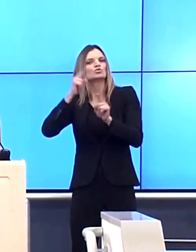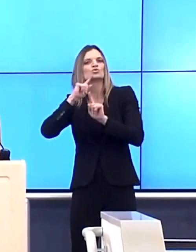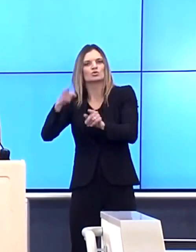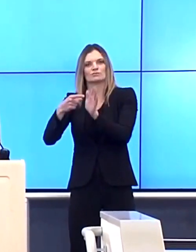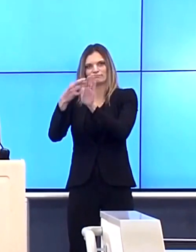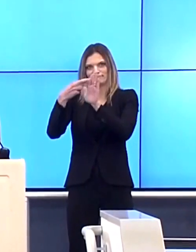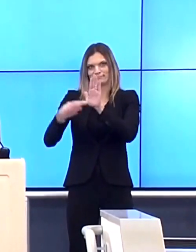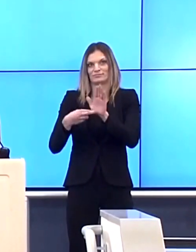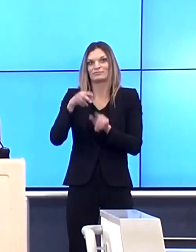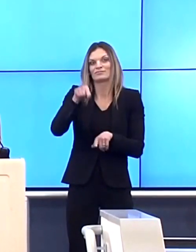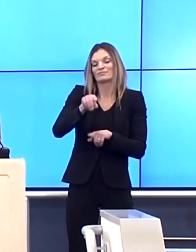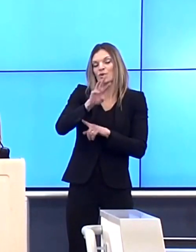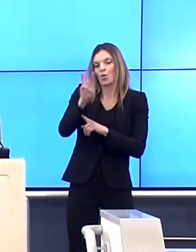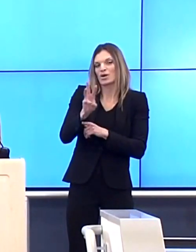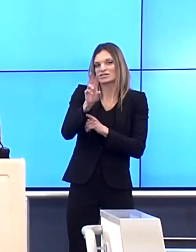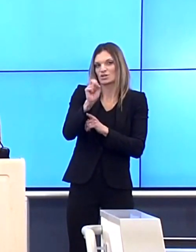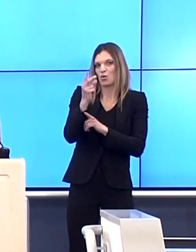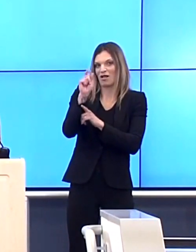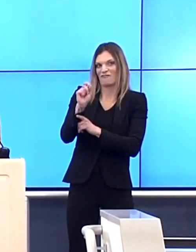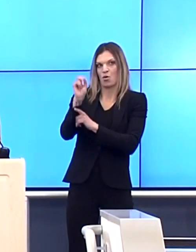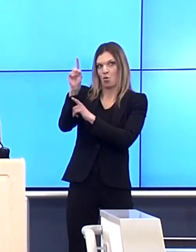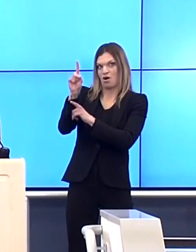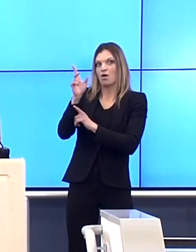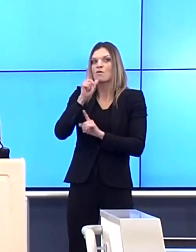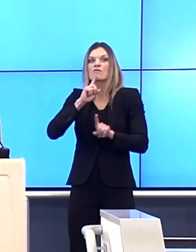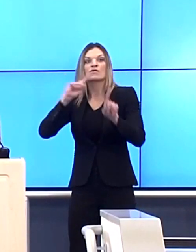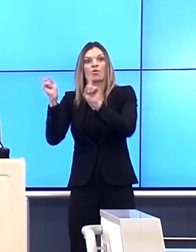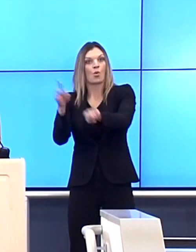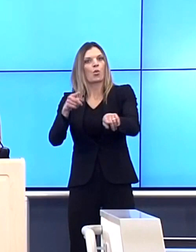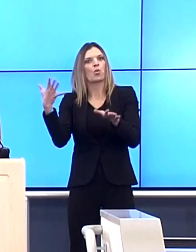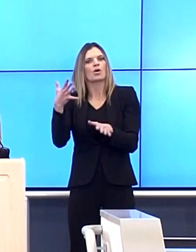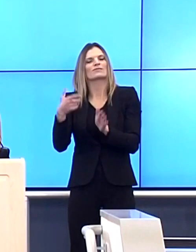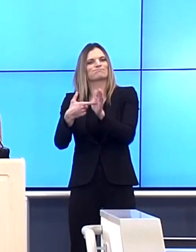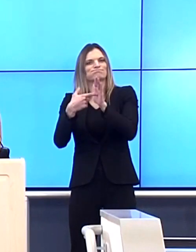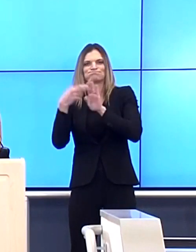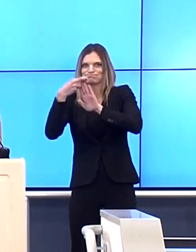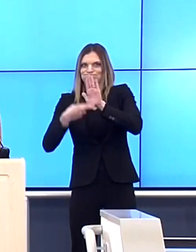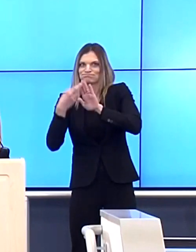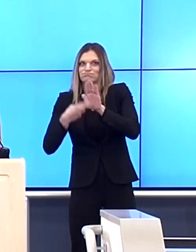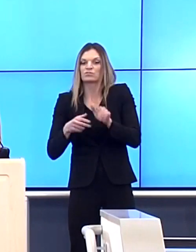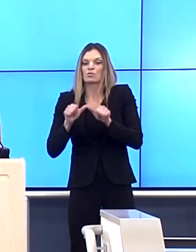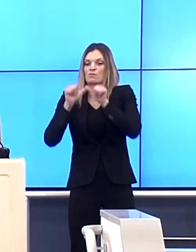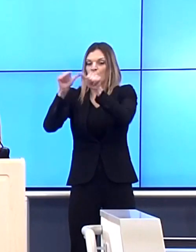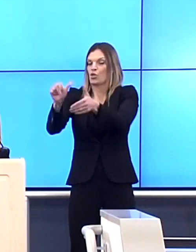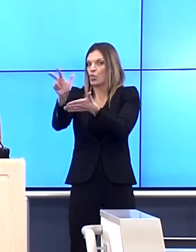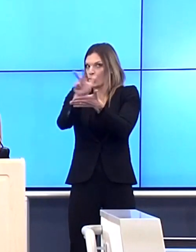COVID-19 AND SAVE LIVES. THE ORDER TAKES EFFECT ON THE ORDER TAKES EFFECT ON WEDNESDAY AT 12:01 A.M. 01 A.M. AND WILL BE IN EFFECT FOR THREE AND WILL BE IN EFFECT FOR THREE WEEKS.